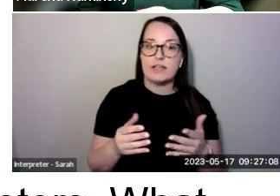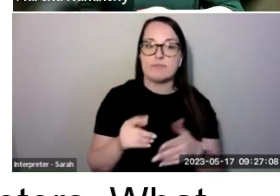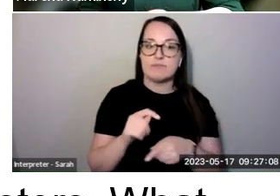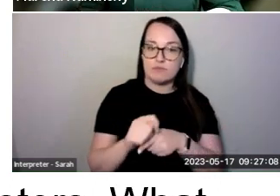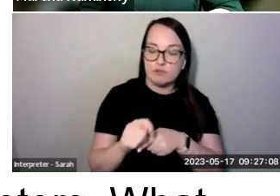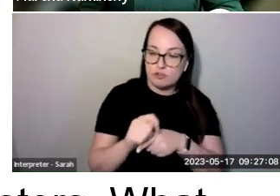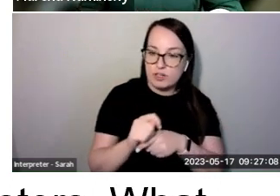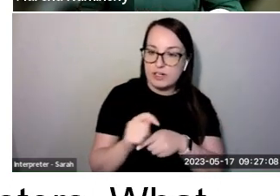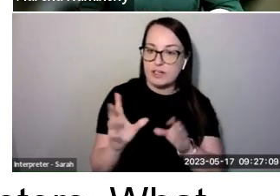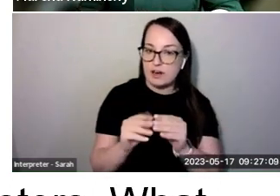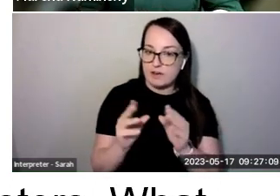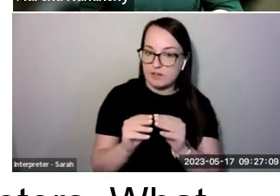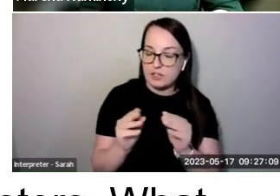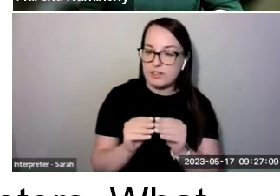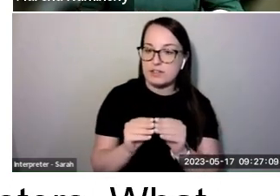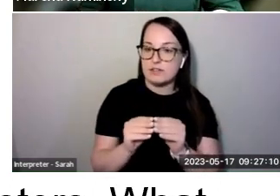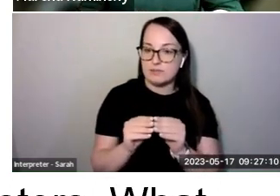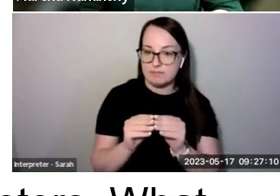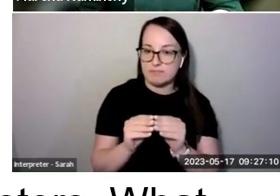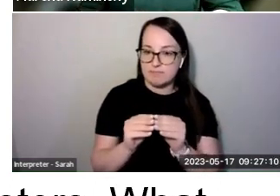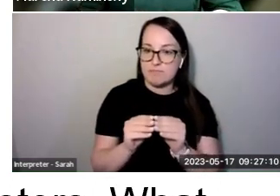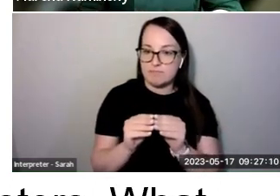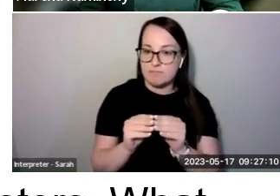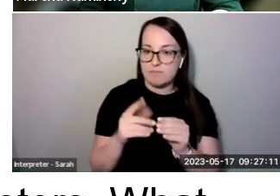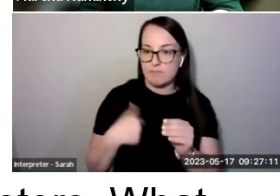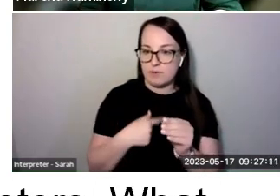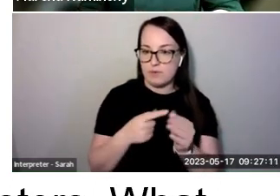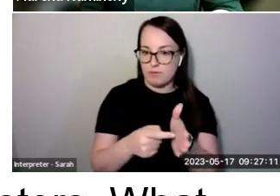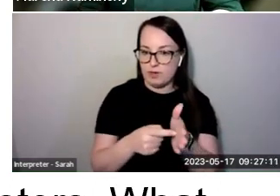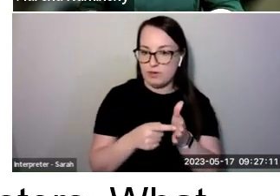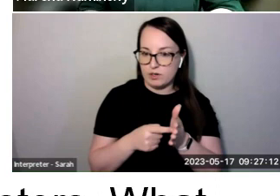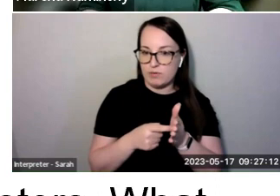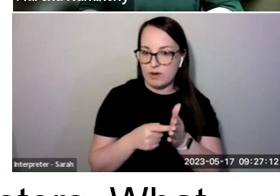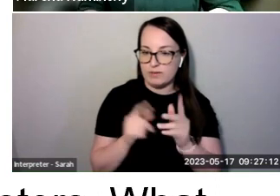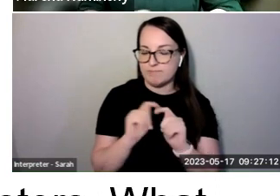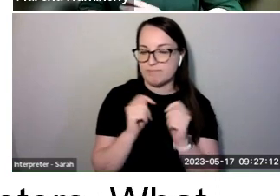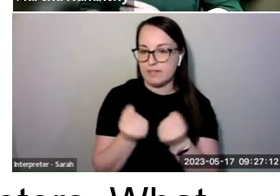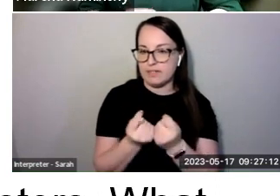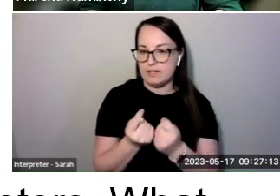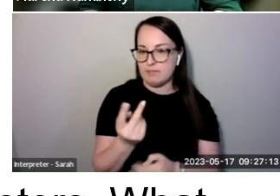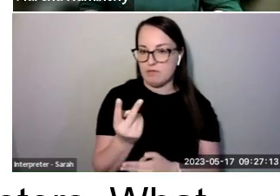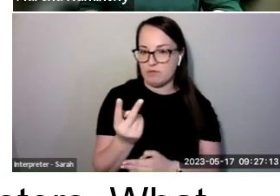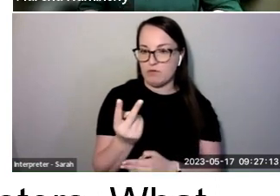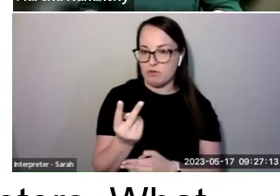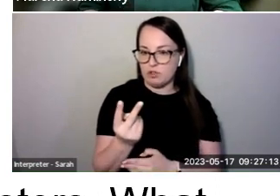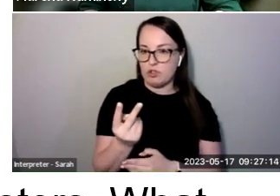larger event like trainings, conferences, performances, large groups, anything like that, they do